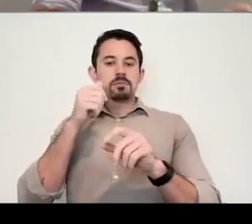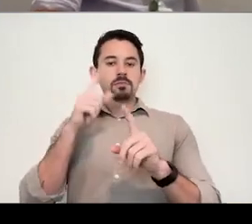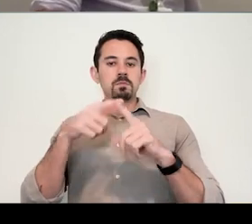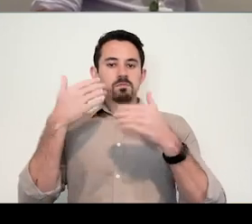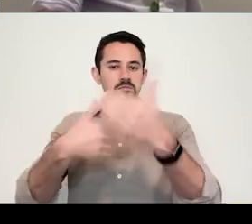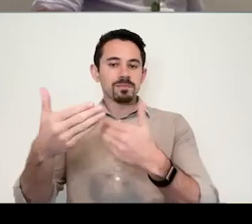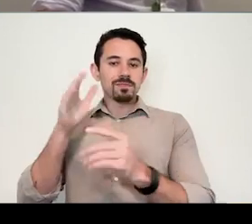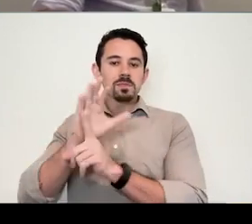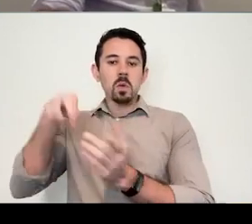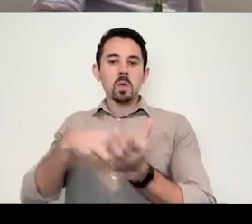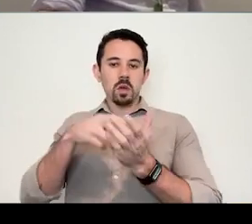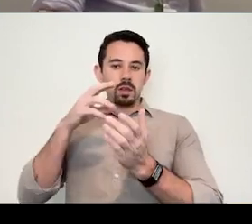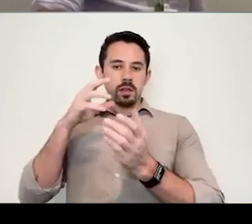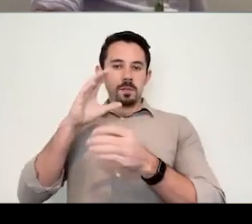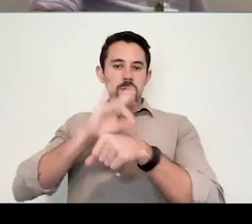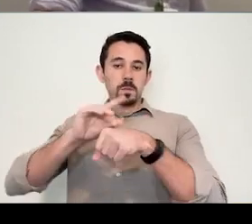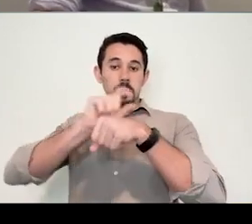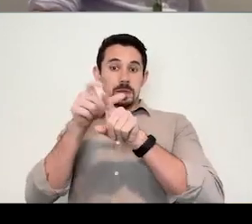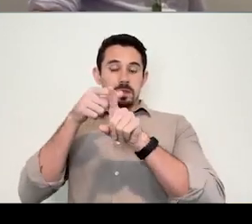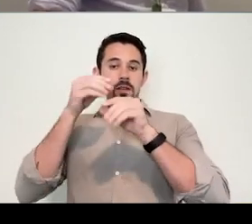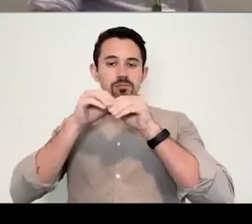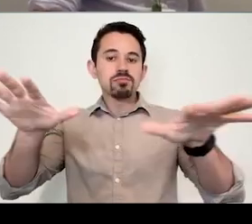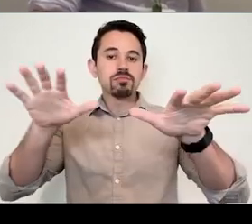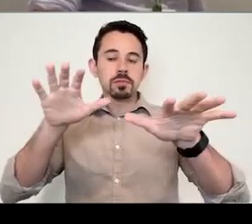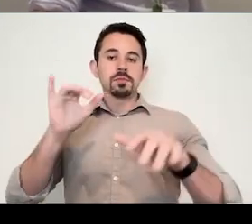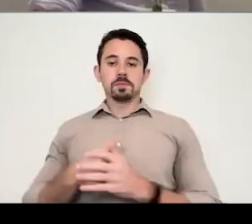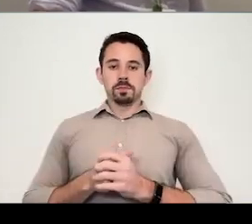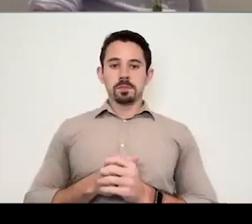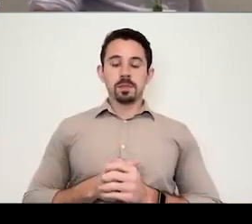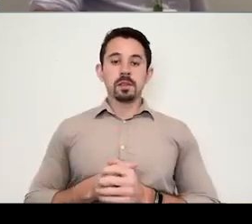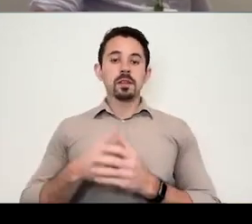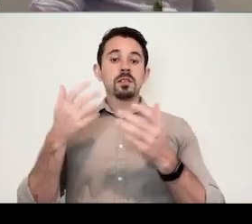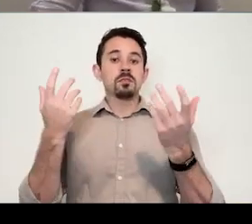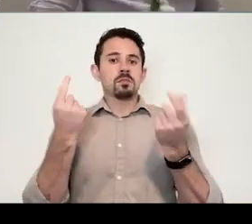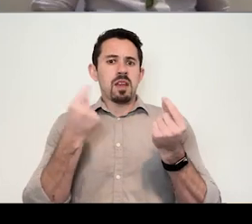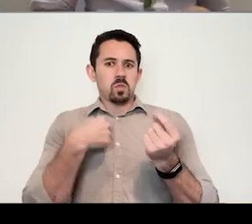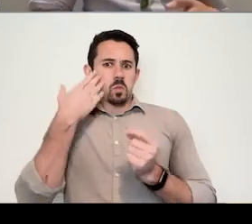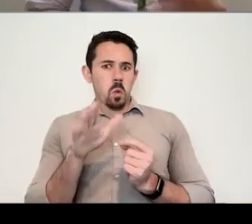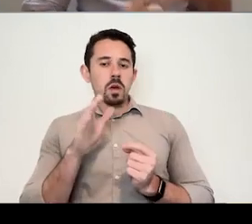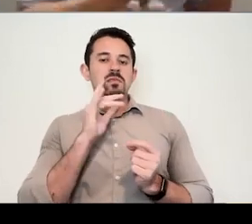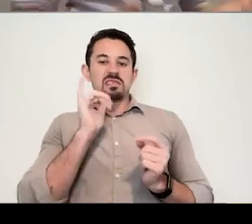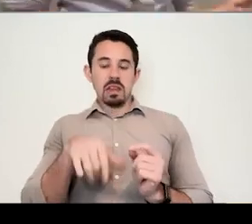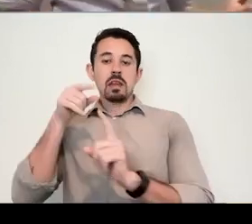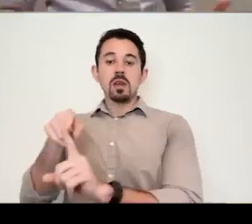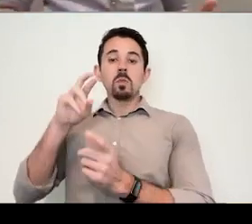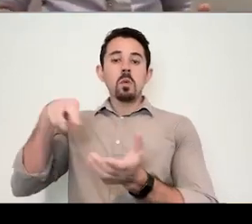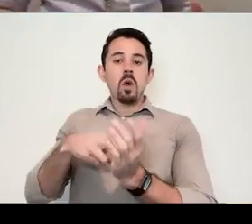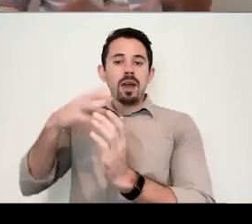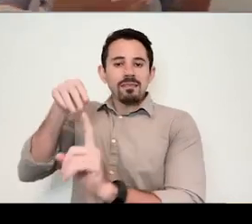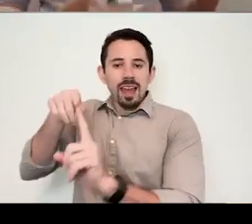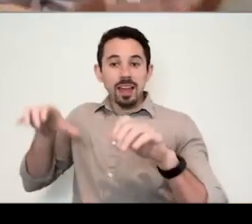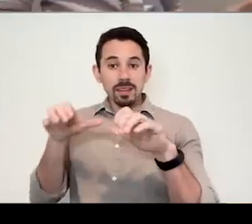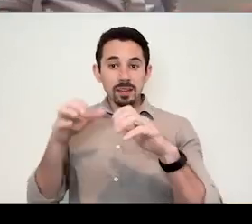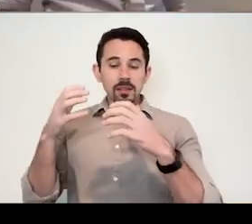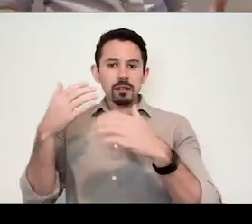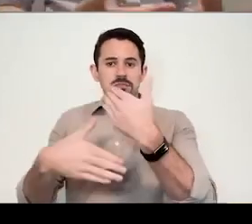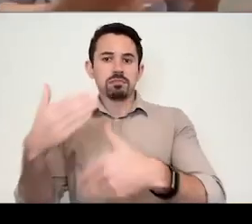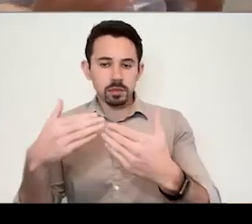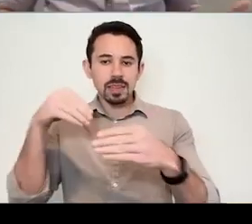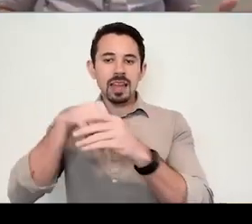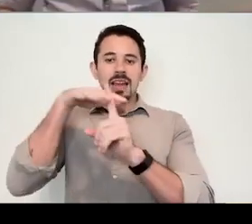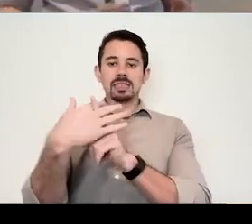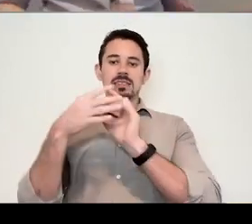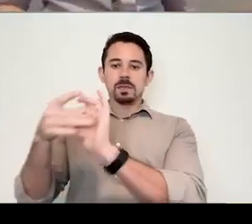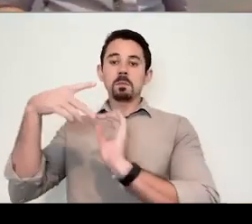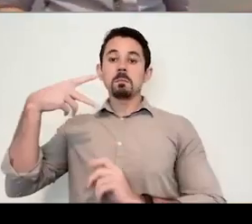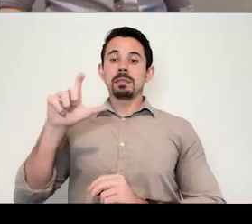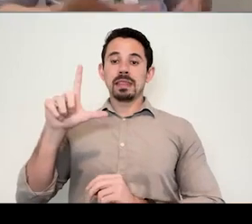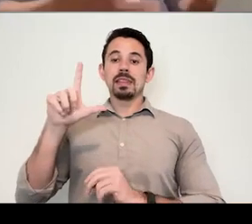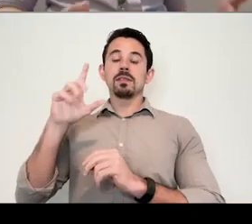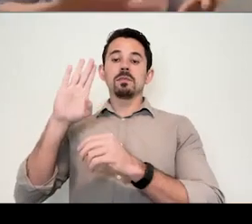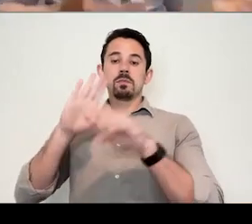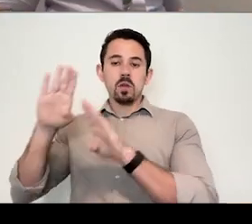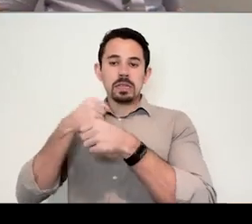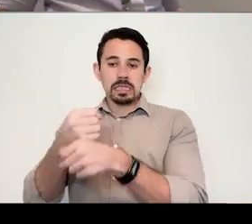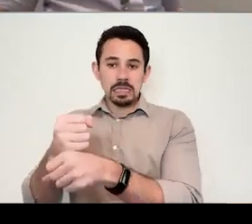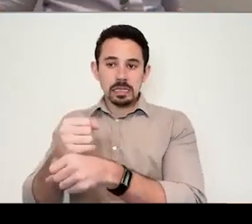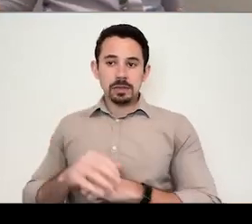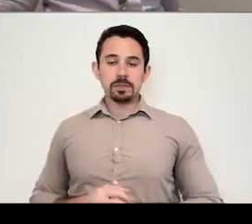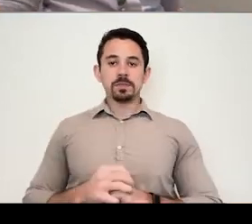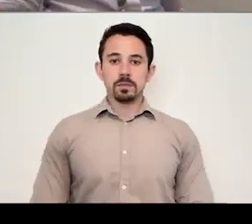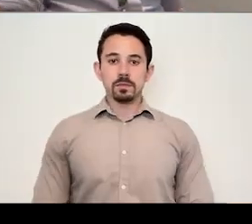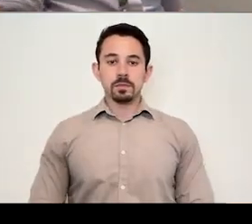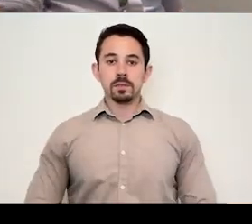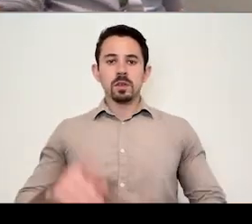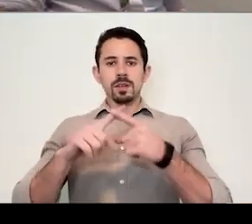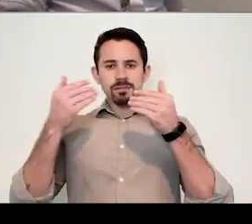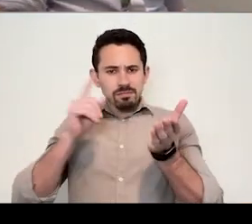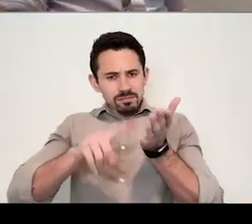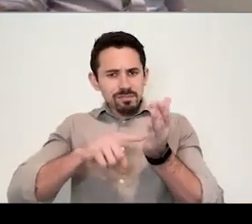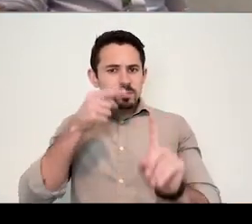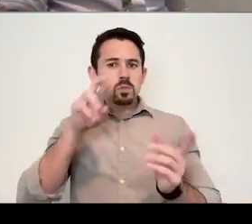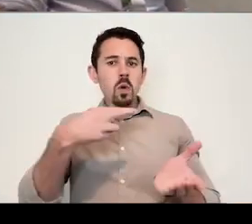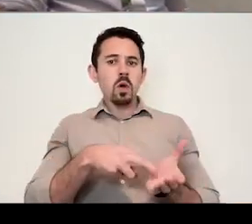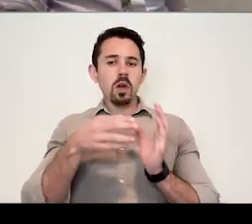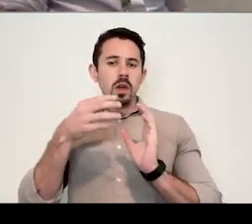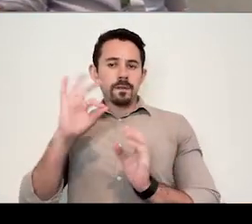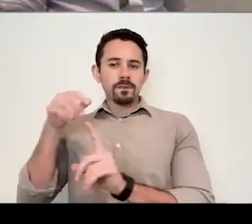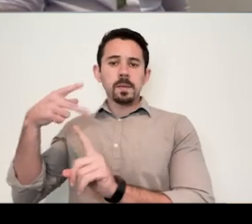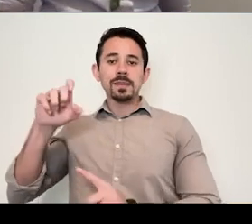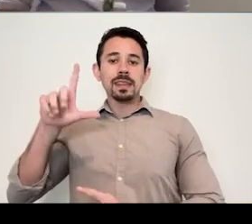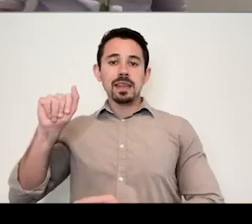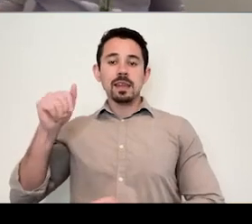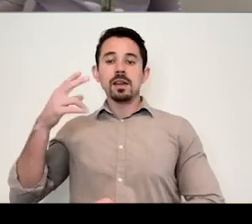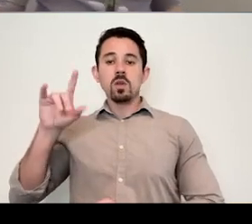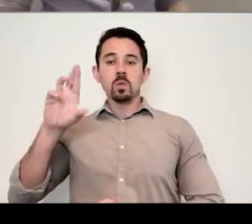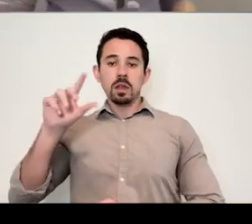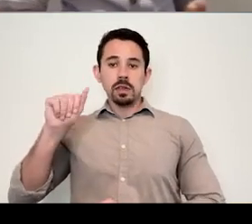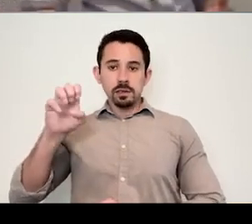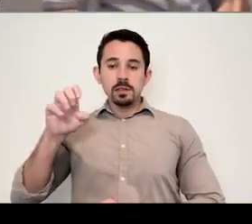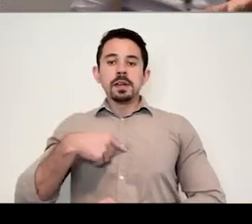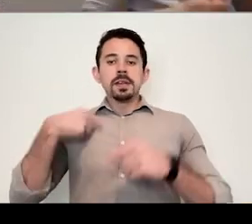dispersion. So what's unknown is what role this activity plays in the context of Pel biosynthesis.